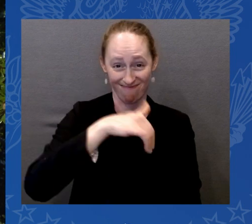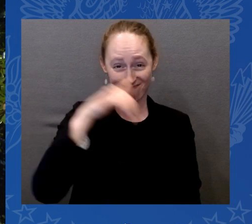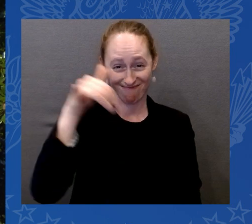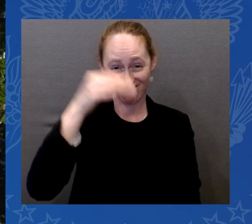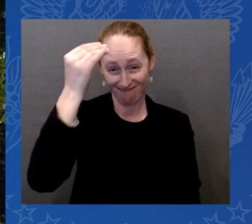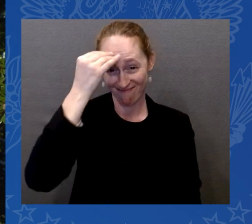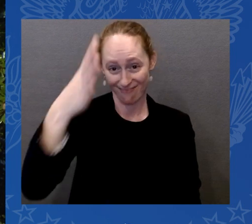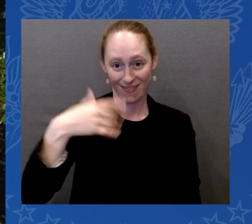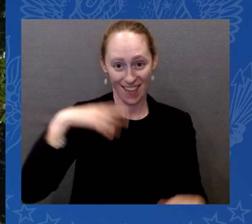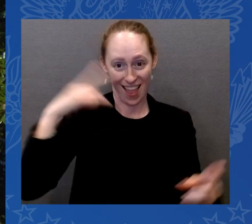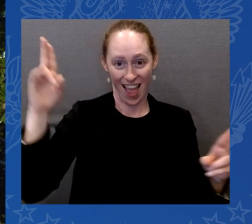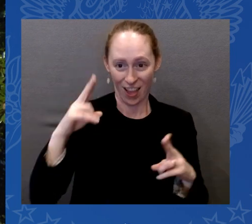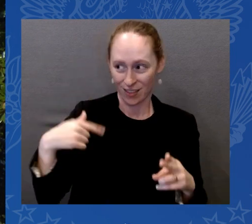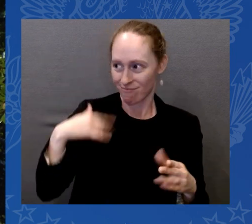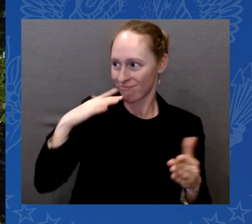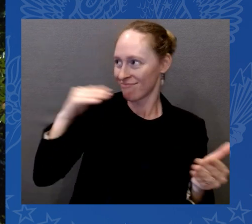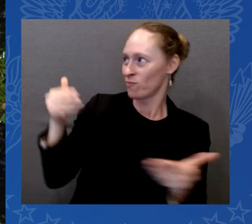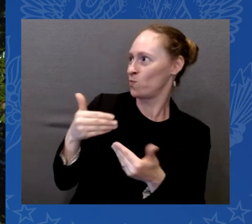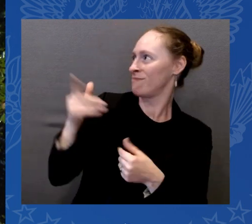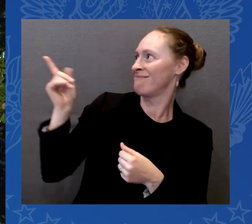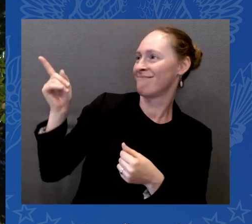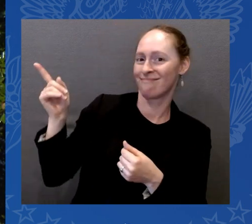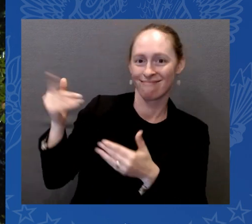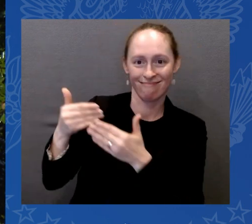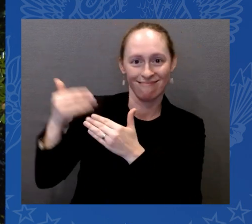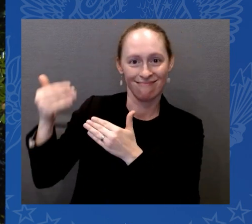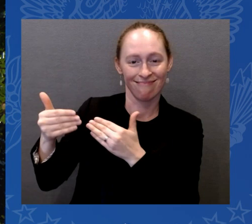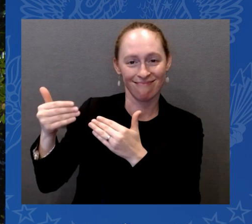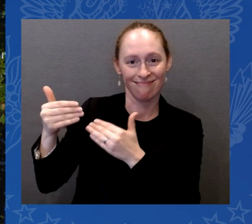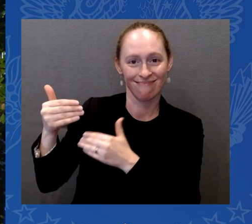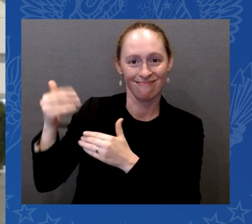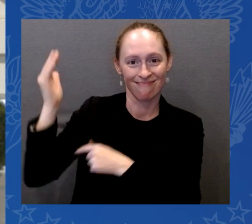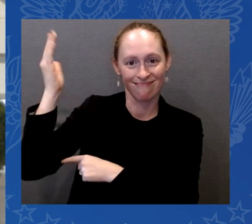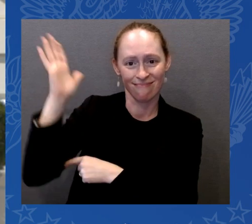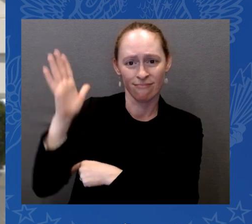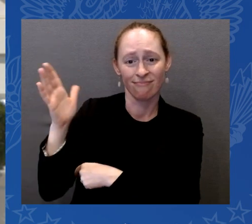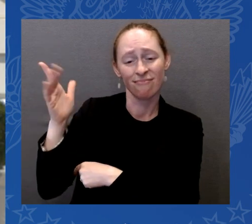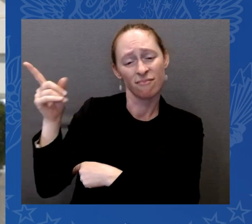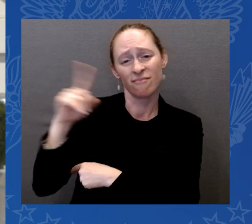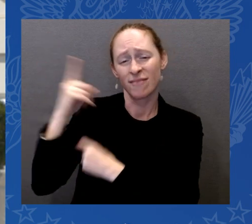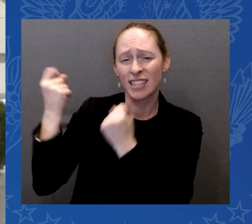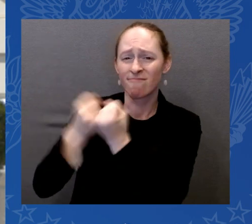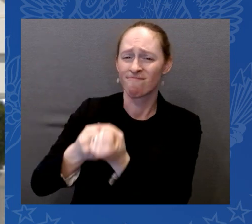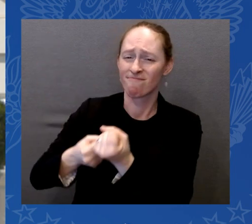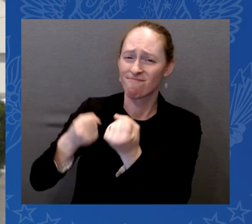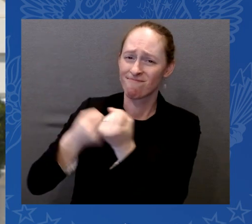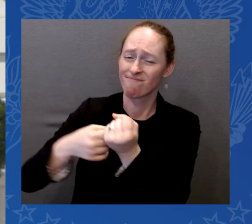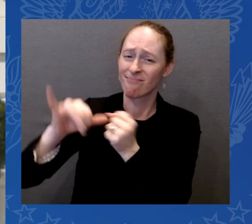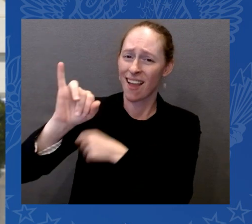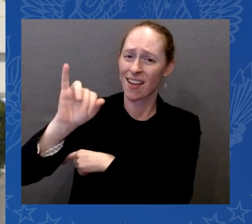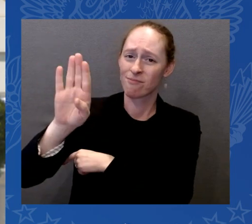A true friend of the IBEW. As we all know, plenty of promises are made around election time.